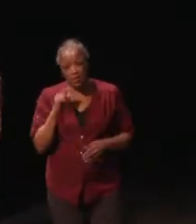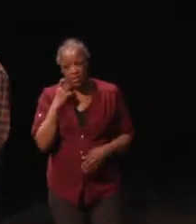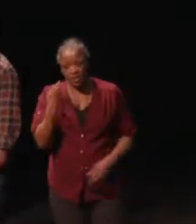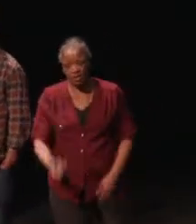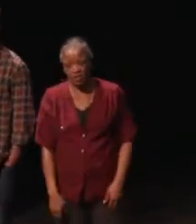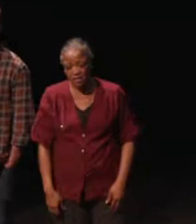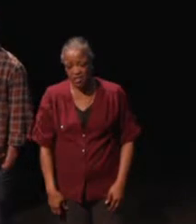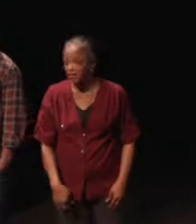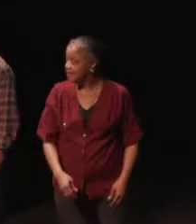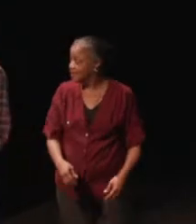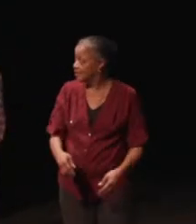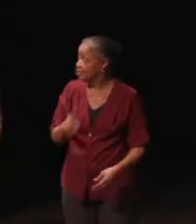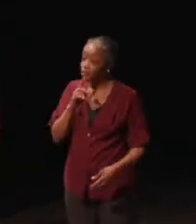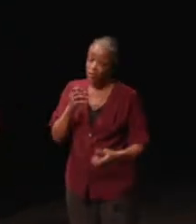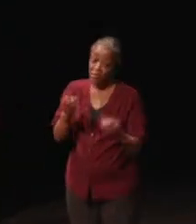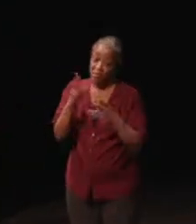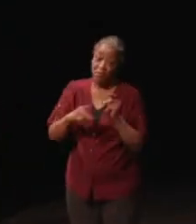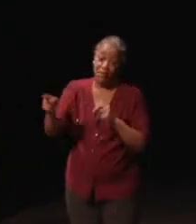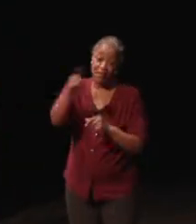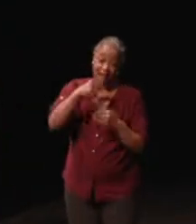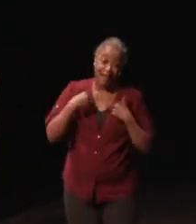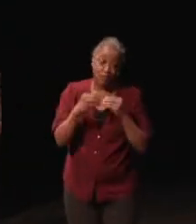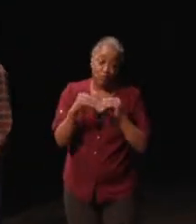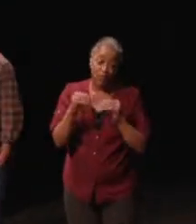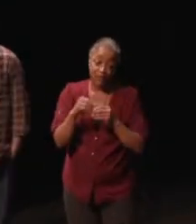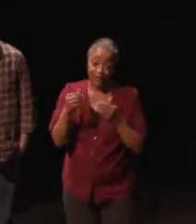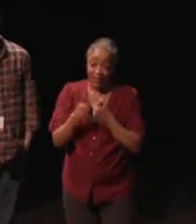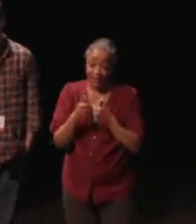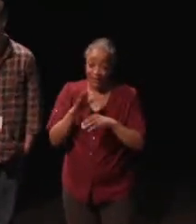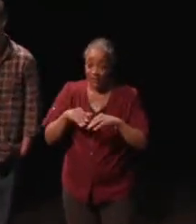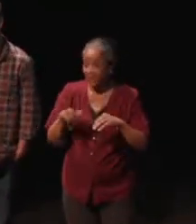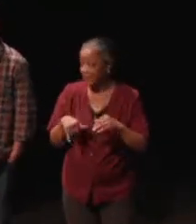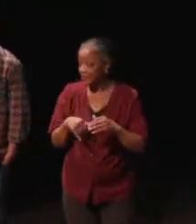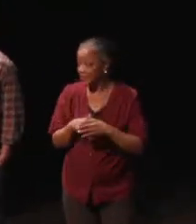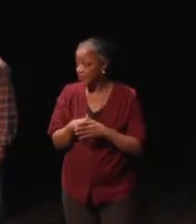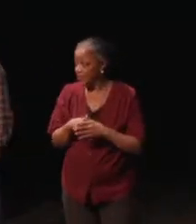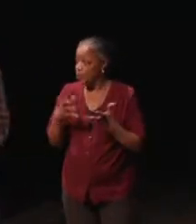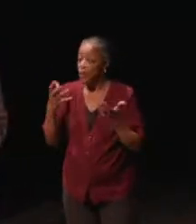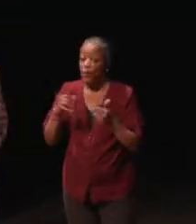I'm sure there are a lot of people around here that have more than us. So we all want accessibility.